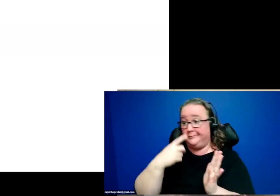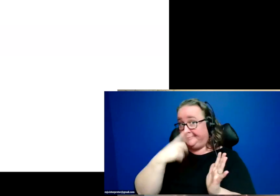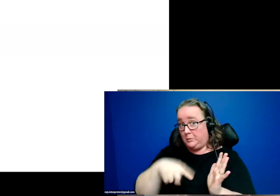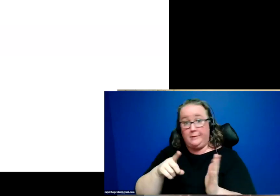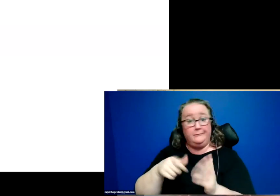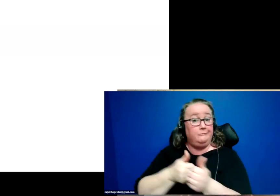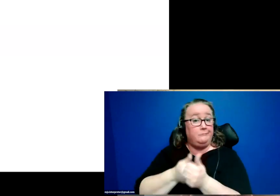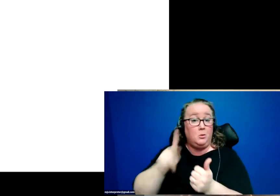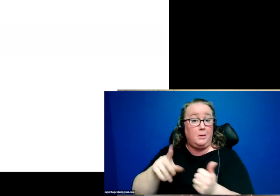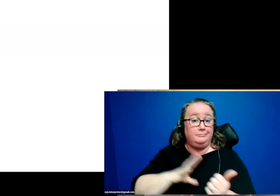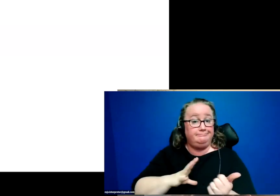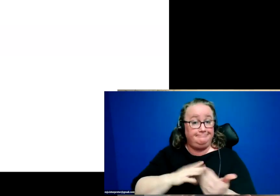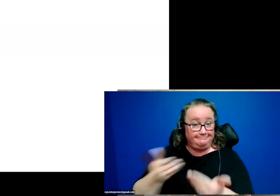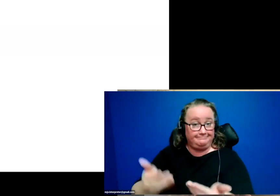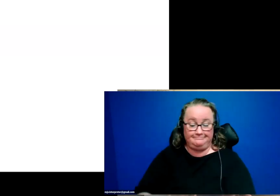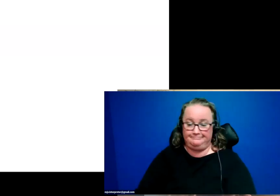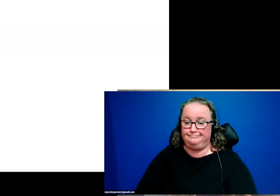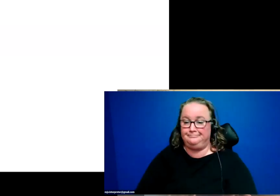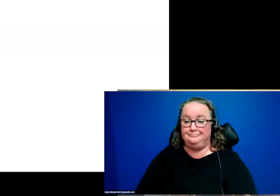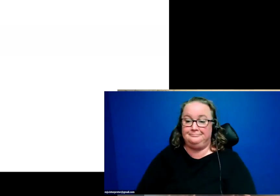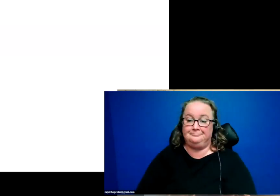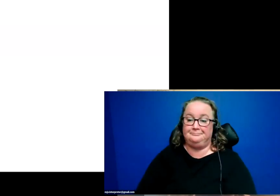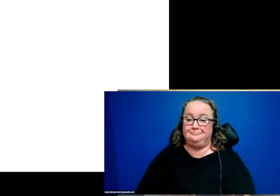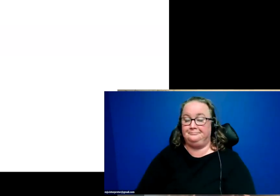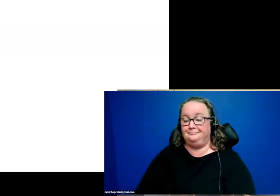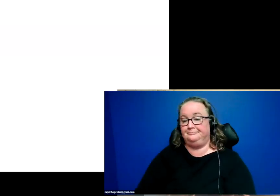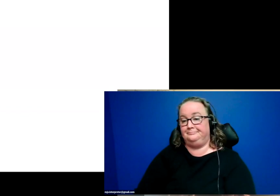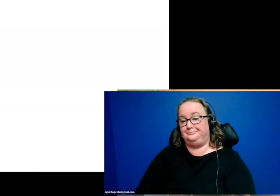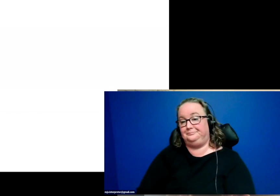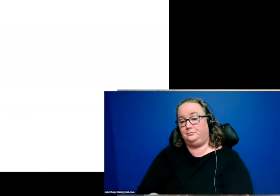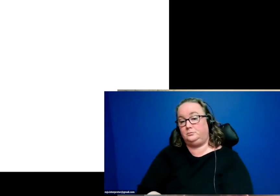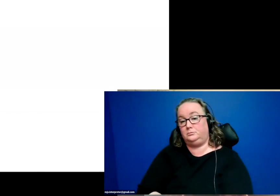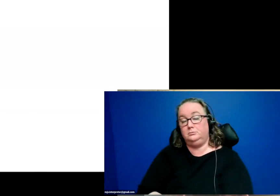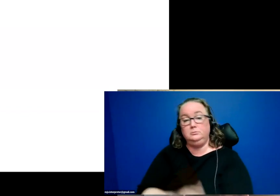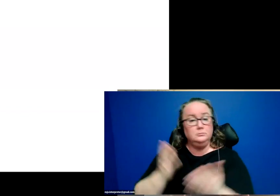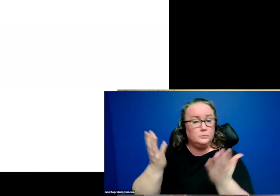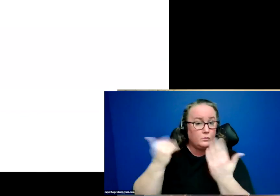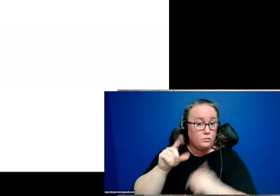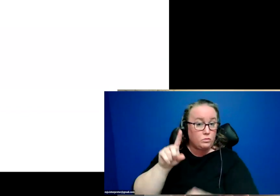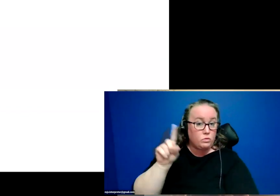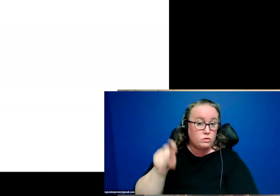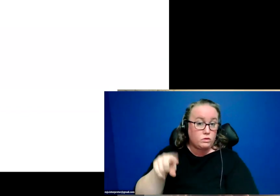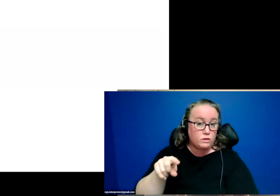Thank you. Another question that we have is whether